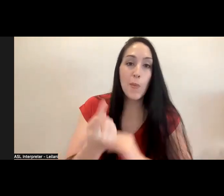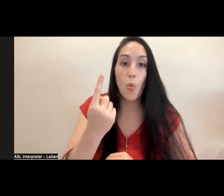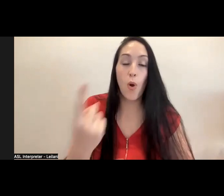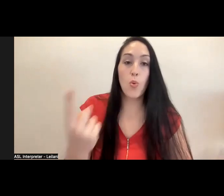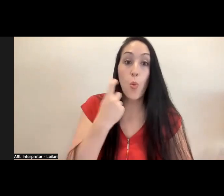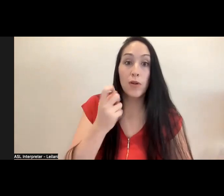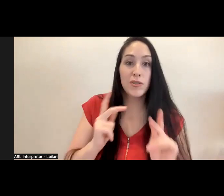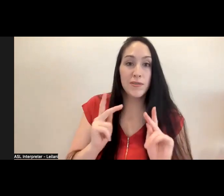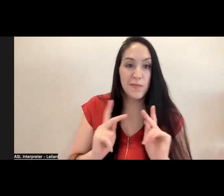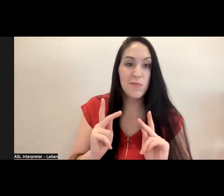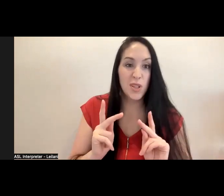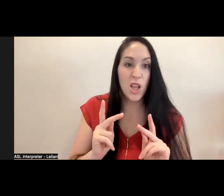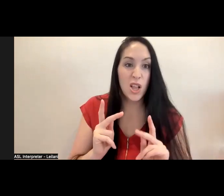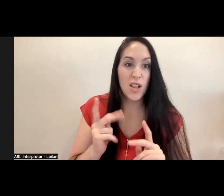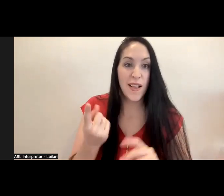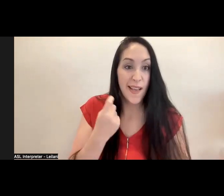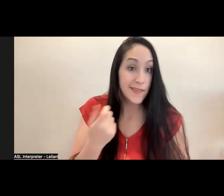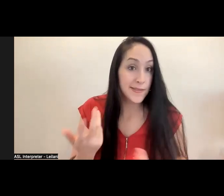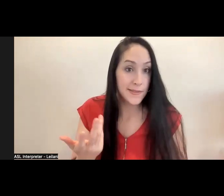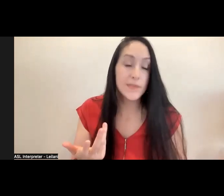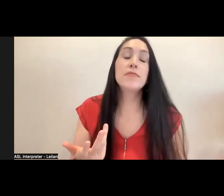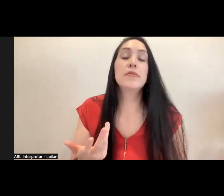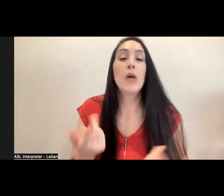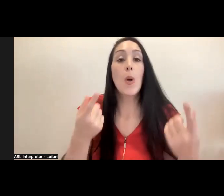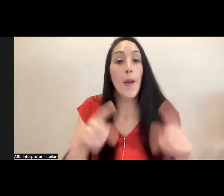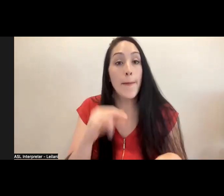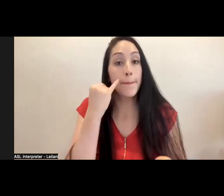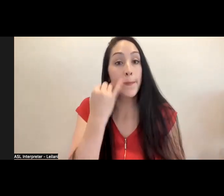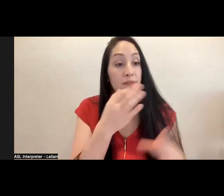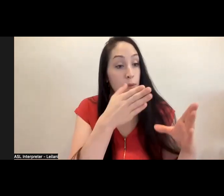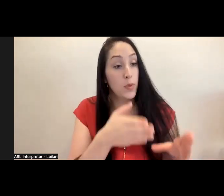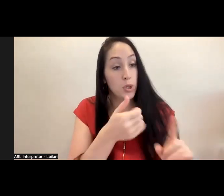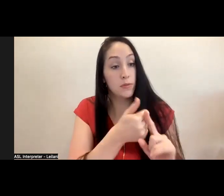usually what happens if the individual passes. 11:23:45 And then what can I actually use